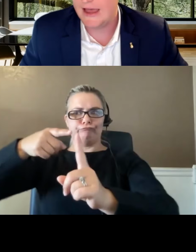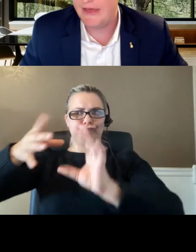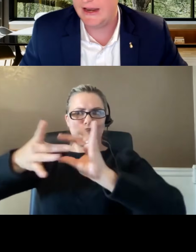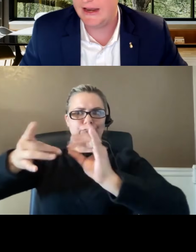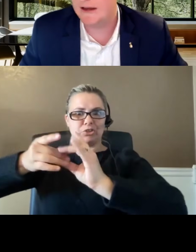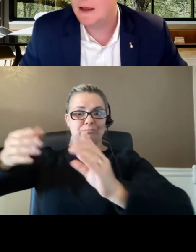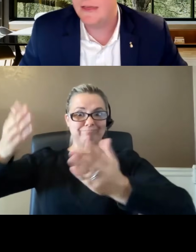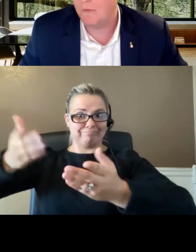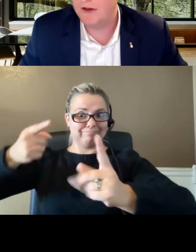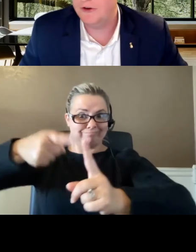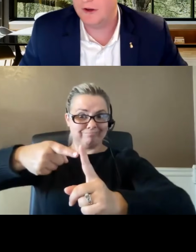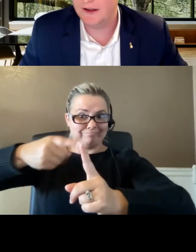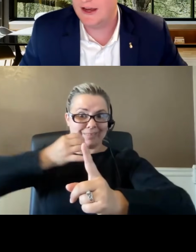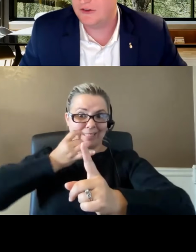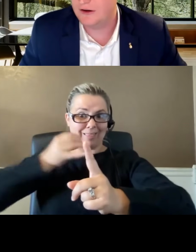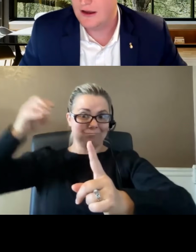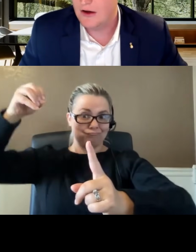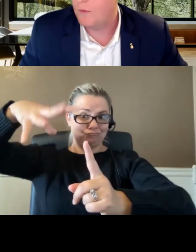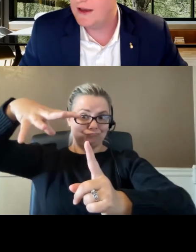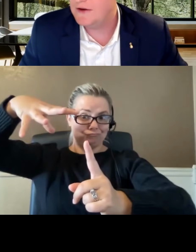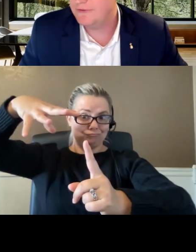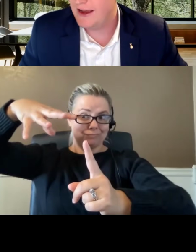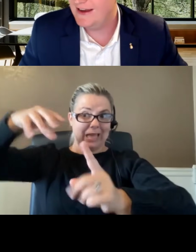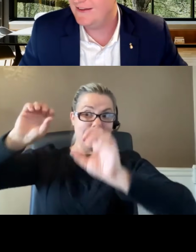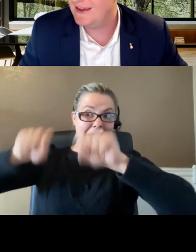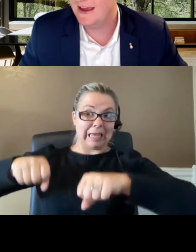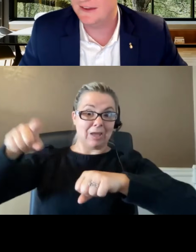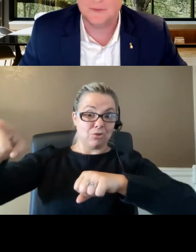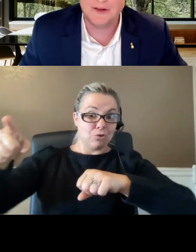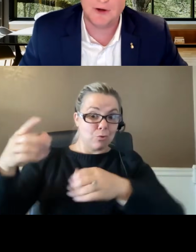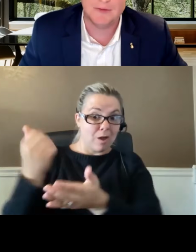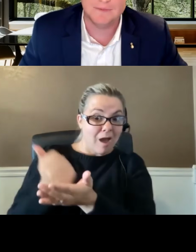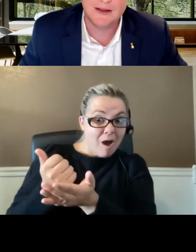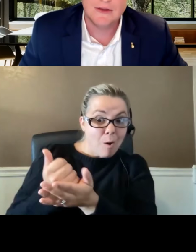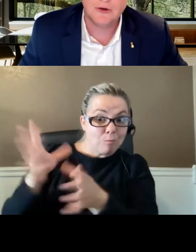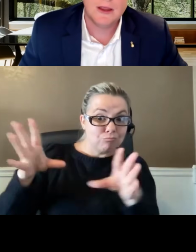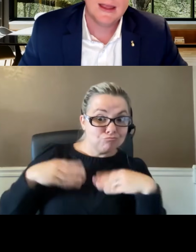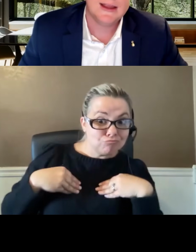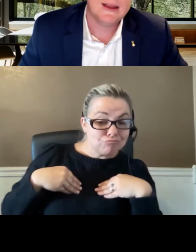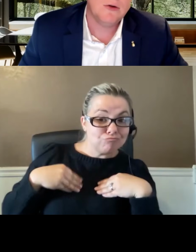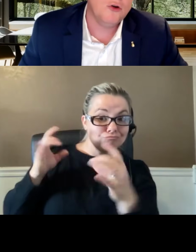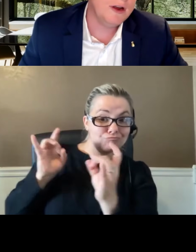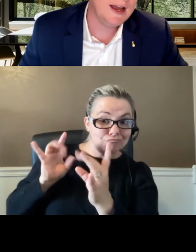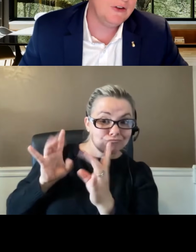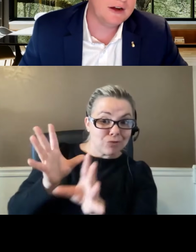And that, again, that one-to-one connection when you find the accessibility problem. So who can I